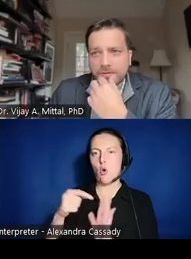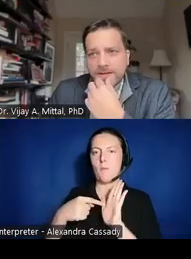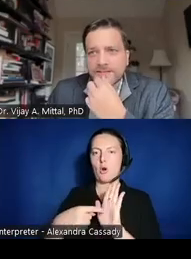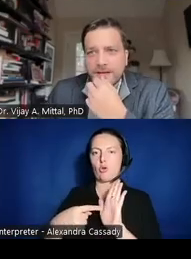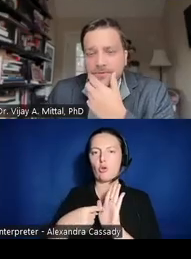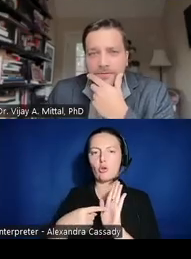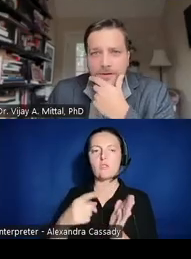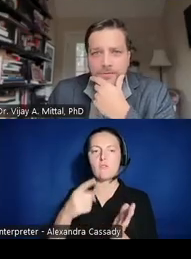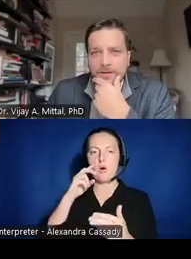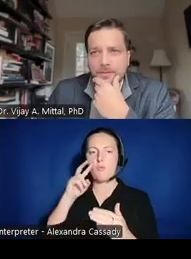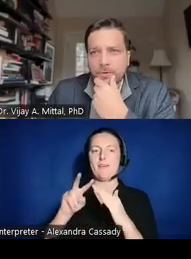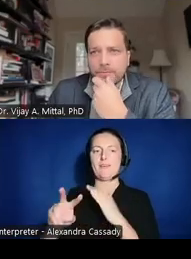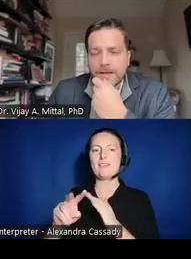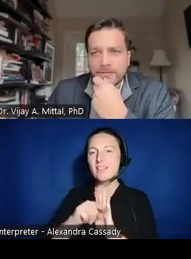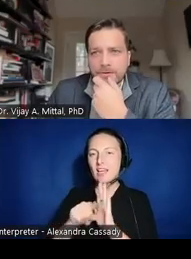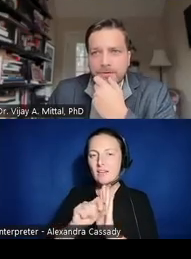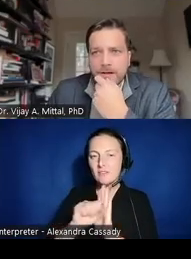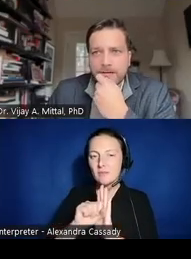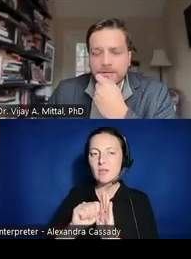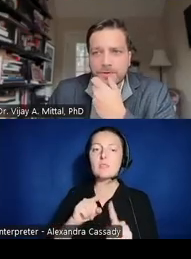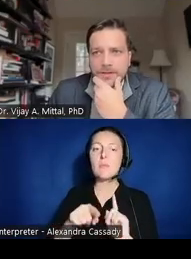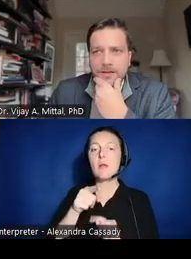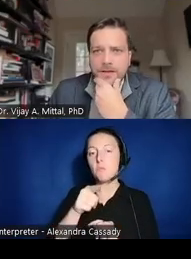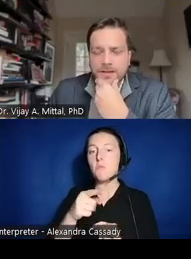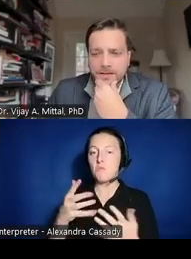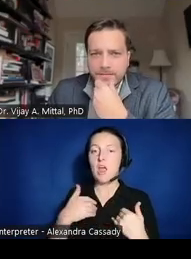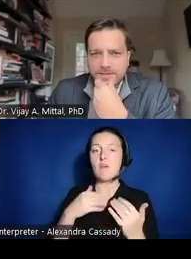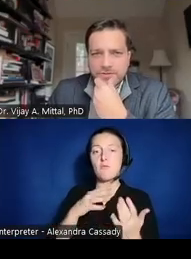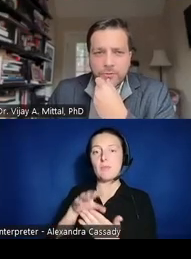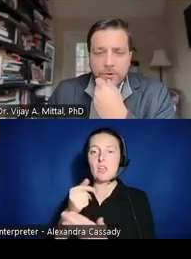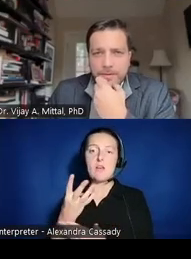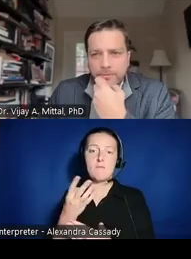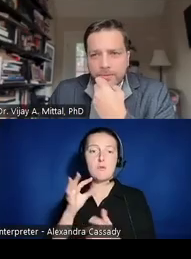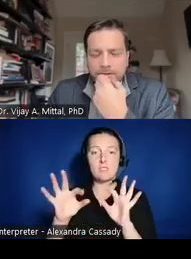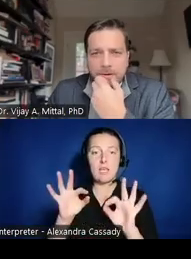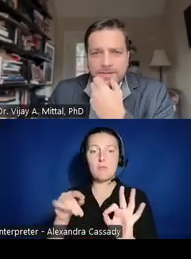a great example of how looking at motor behavior uh can really give us a tool that will allow us